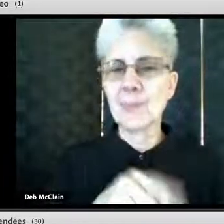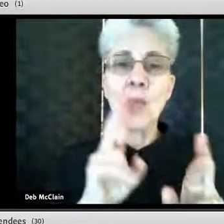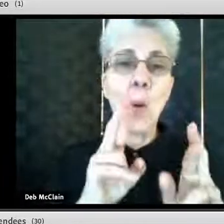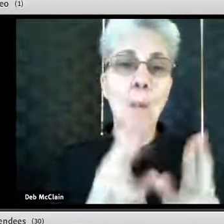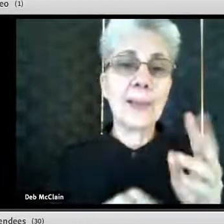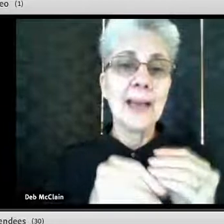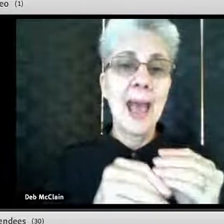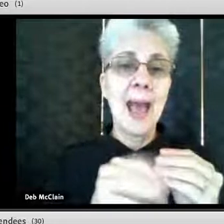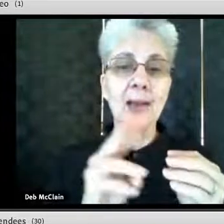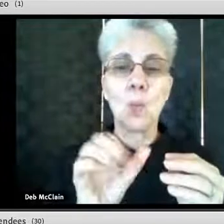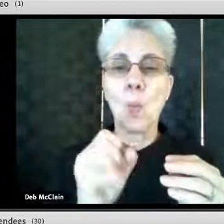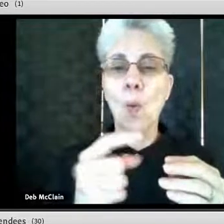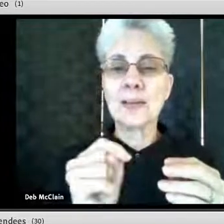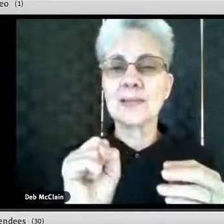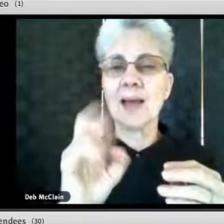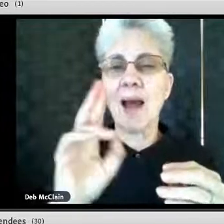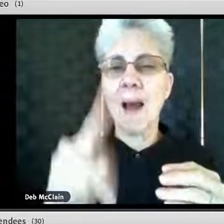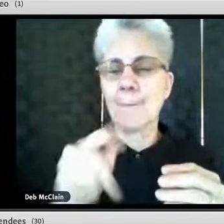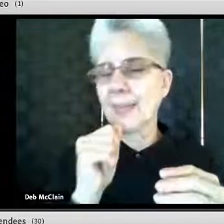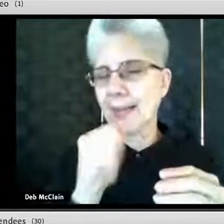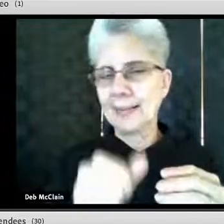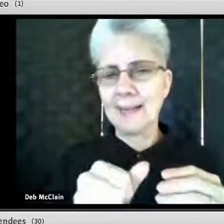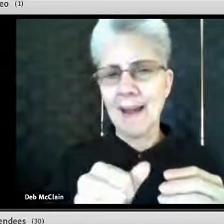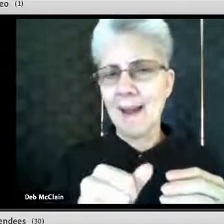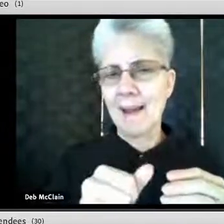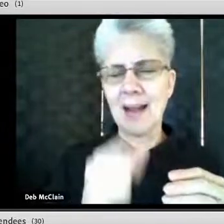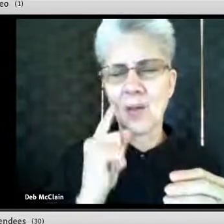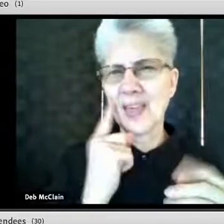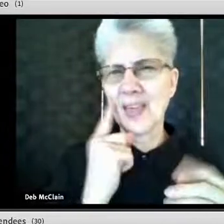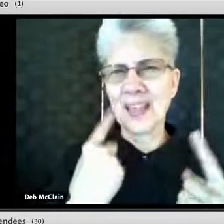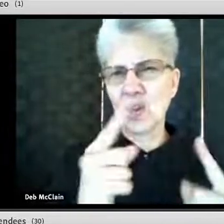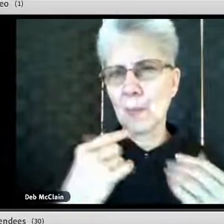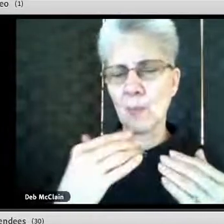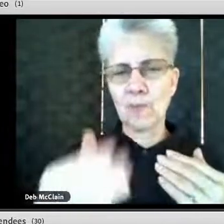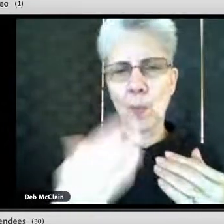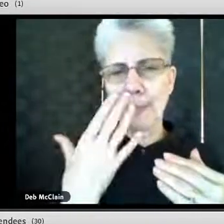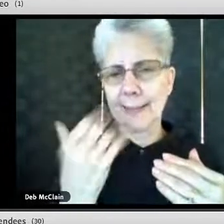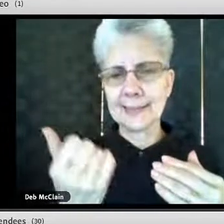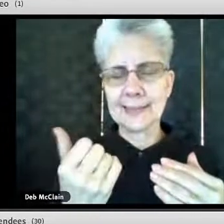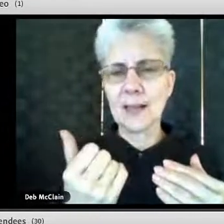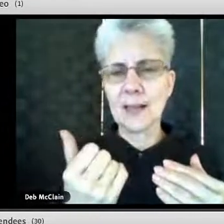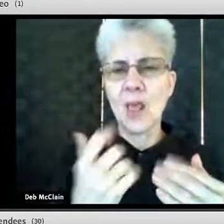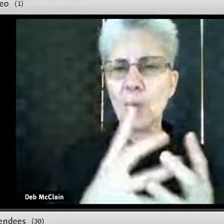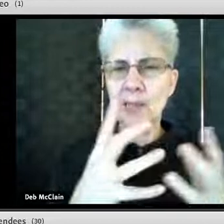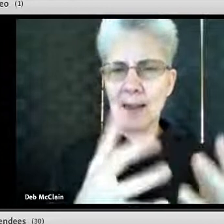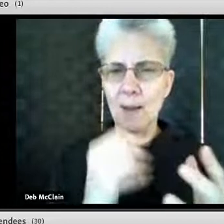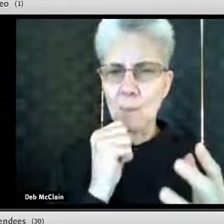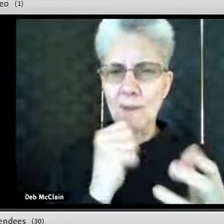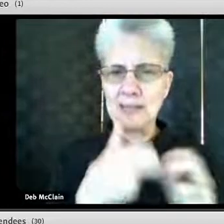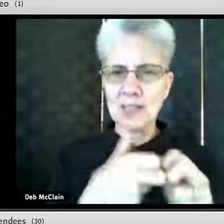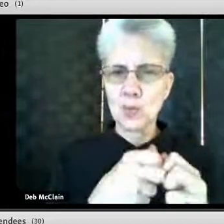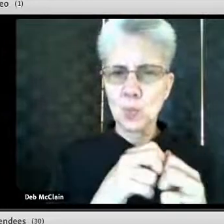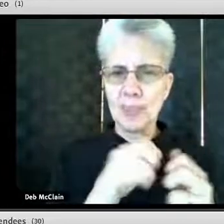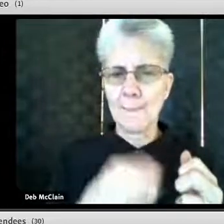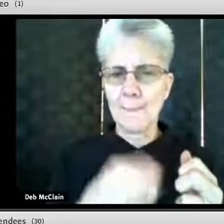They were hoping to add WhatsApp to this. I don't think that's going to move forward because there was a lot of privacy issues with that